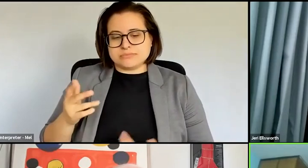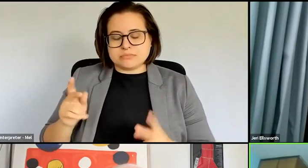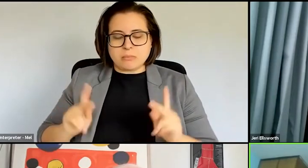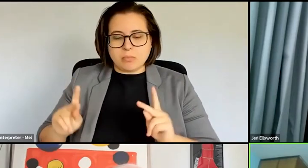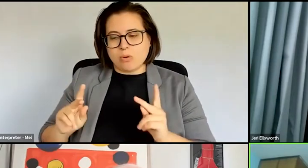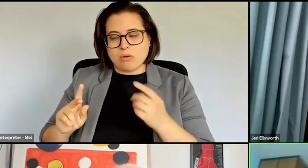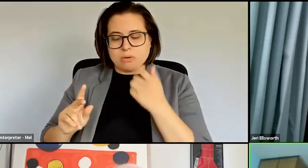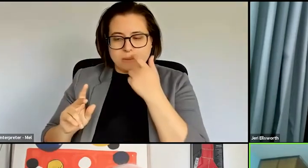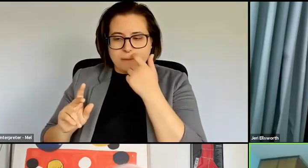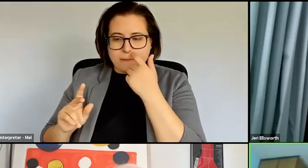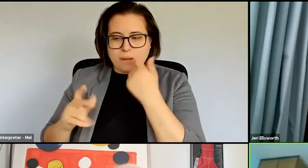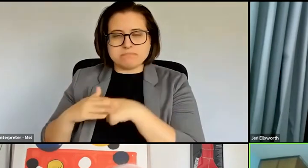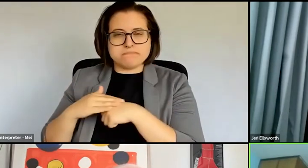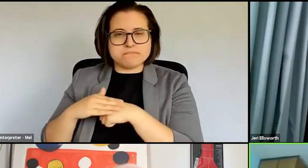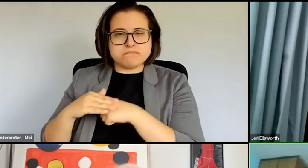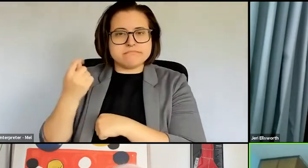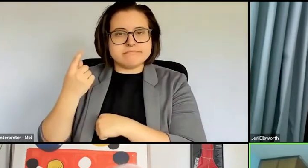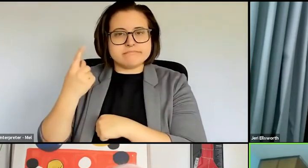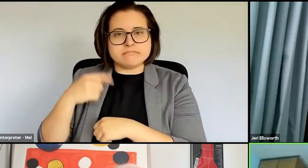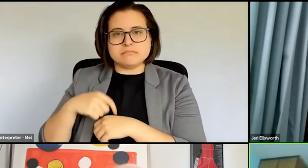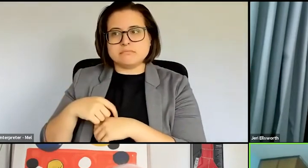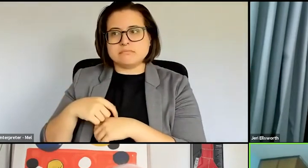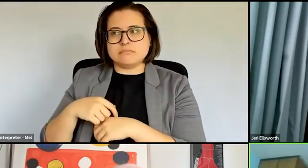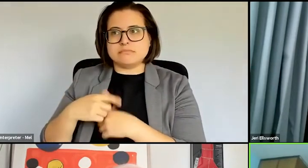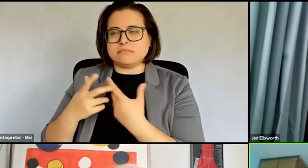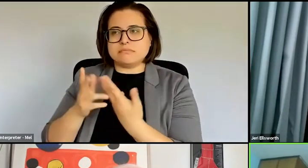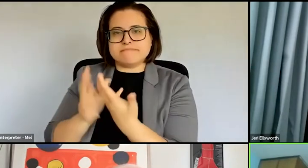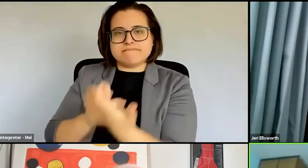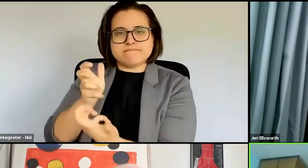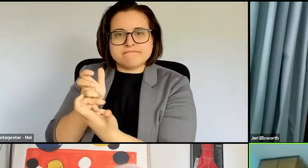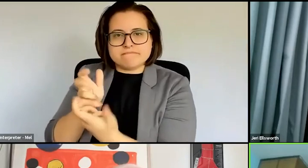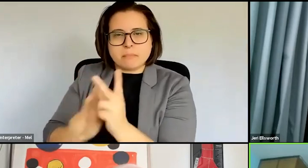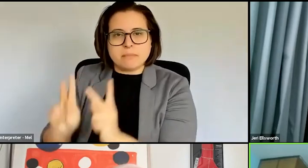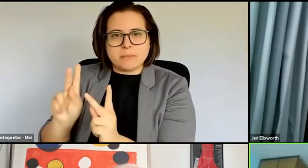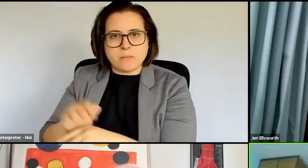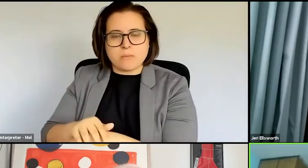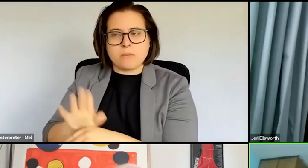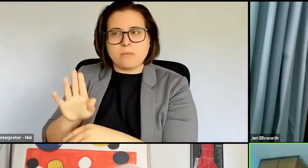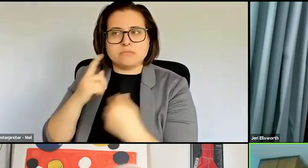of what works and what doesn't work for people. So we had you know as user interface designers,